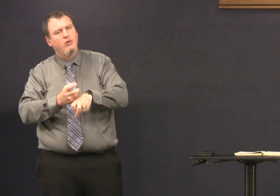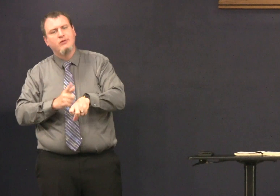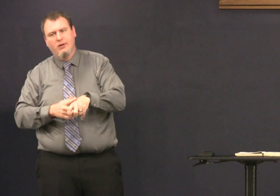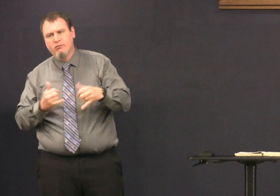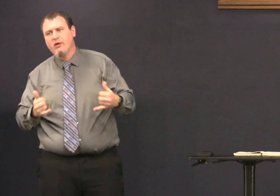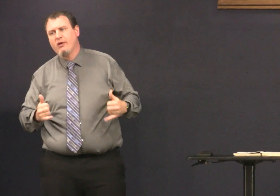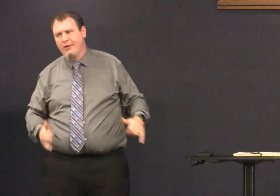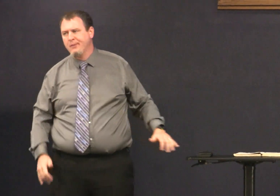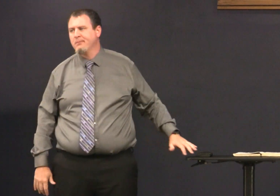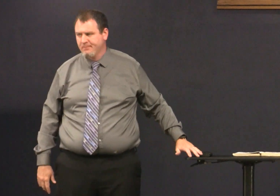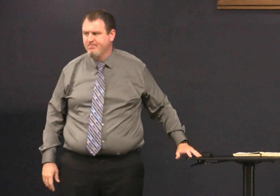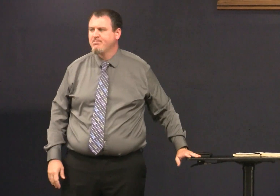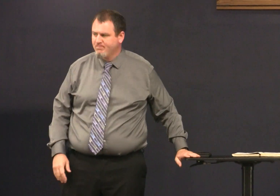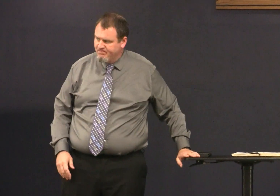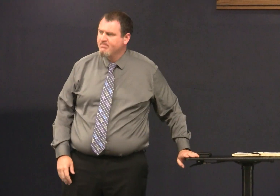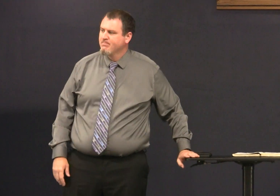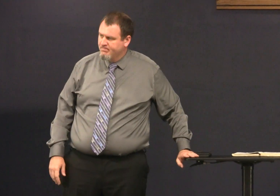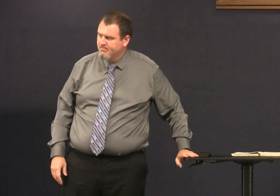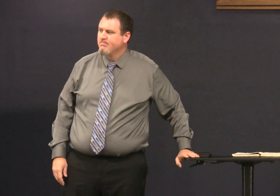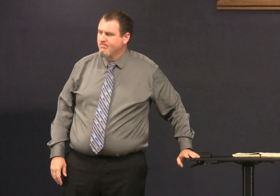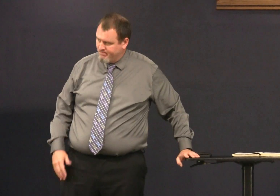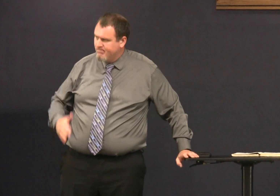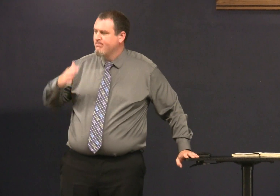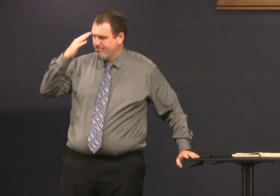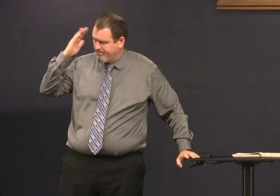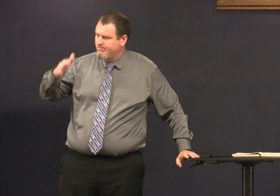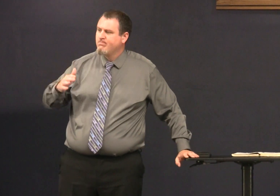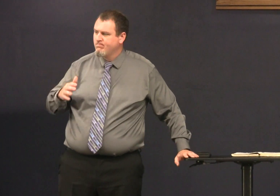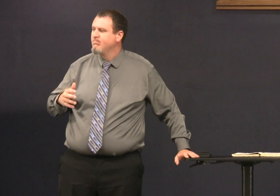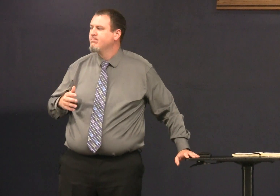I know some of you going through a hard time right now I understand that